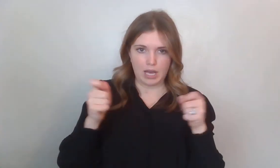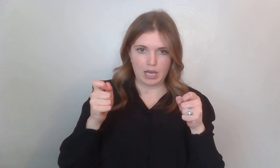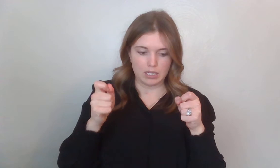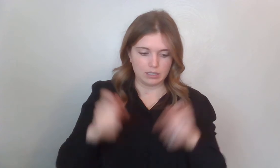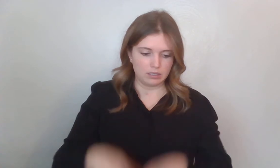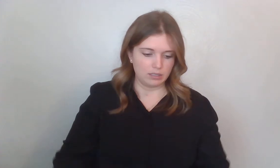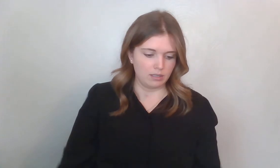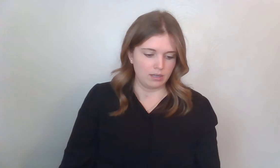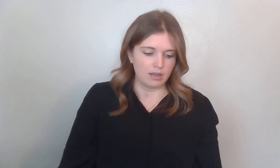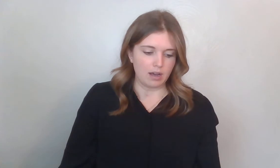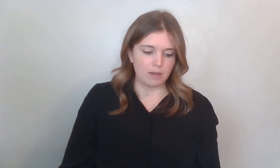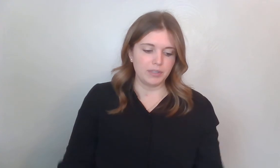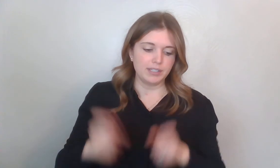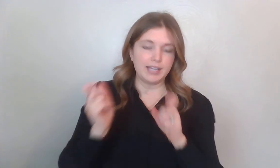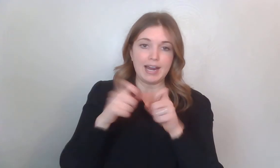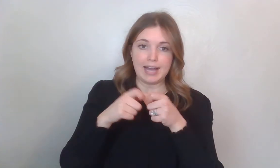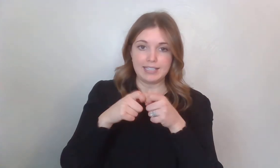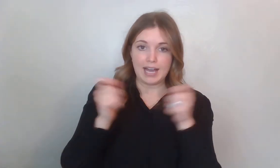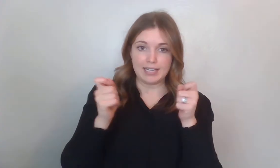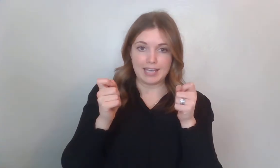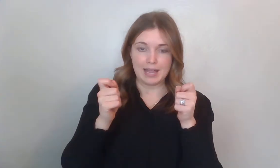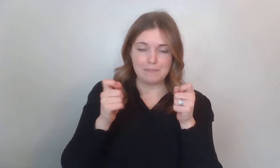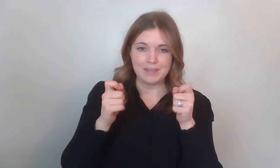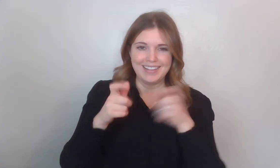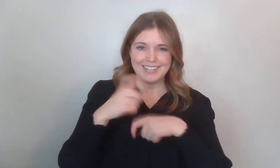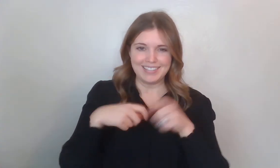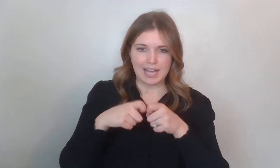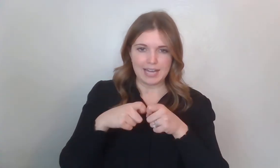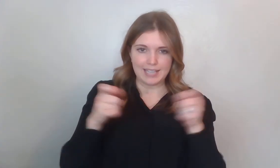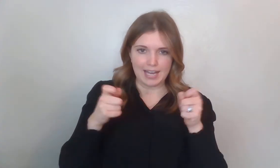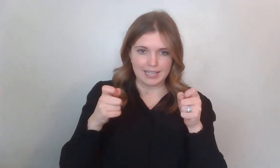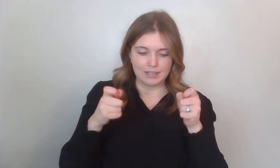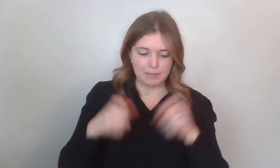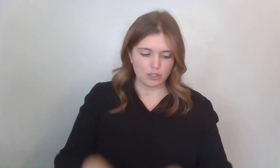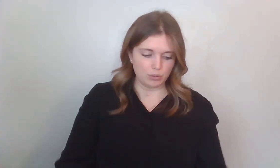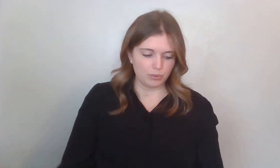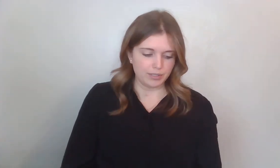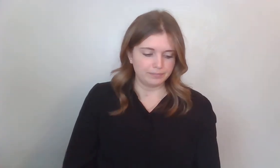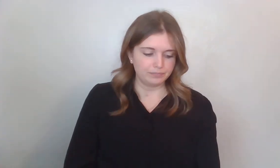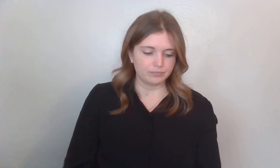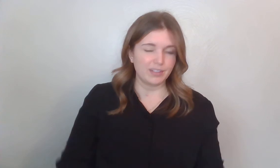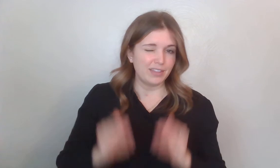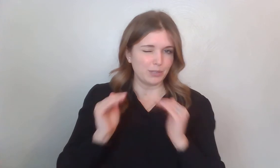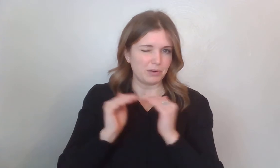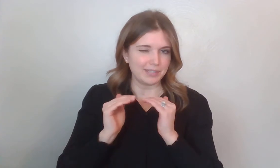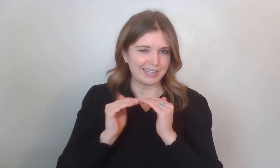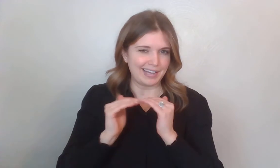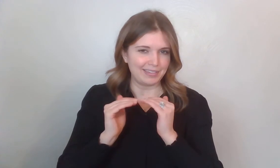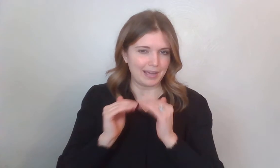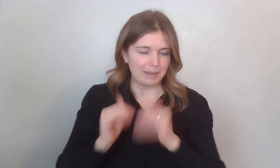TIE um...This is not I tied a game. This is I tied my shoes. This one was I tied the game.